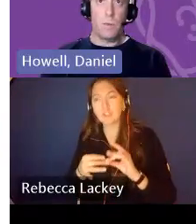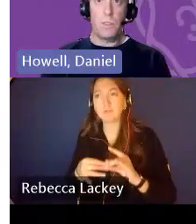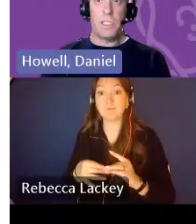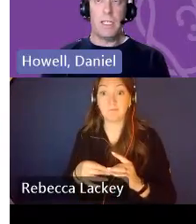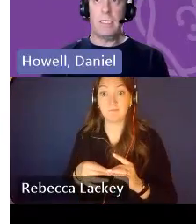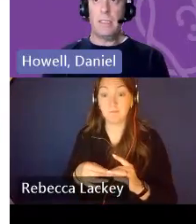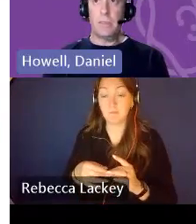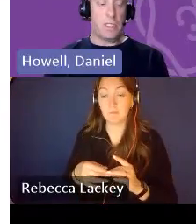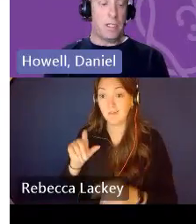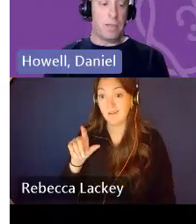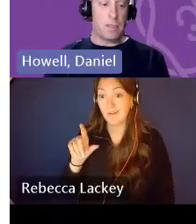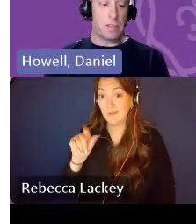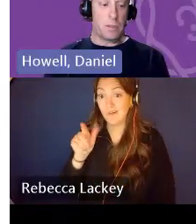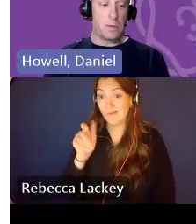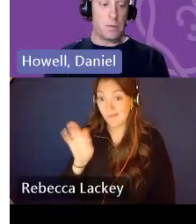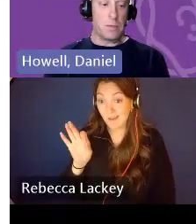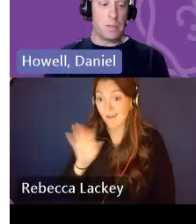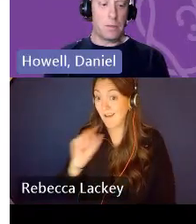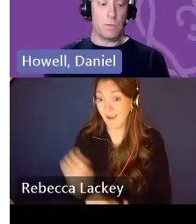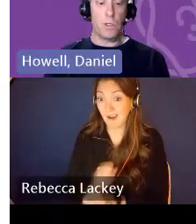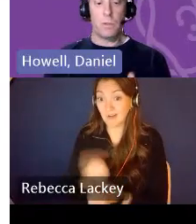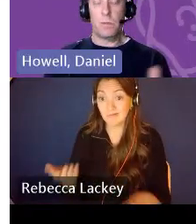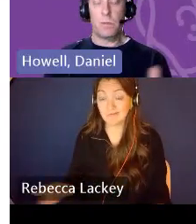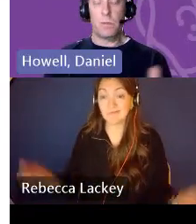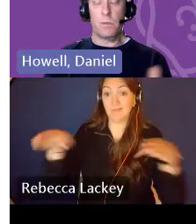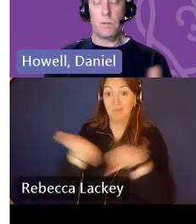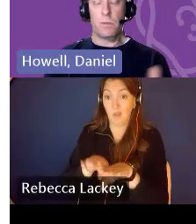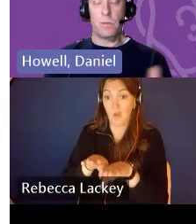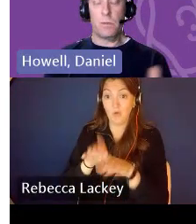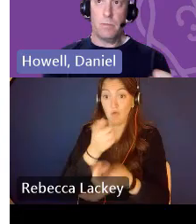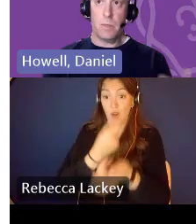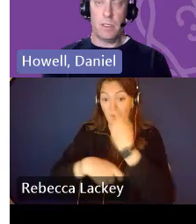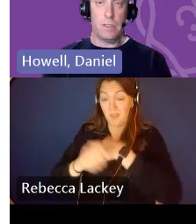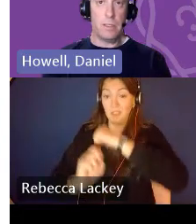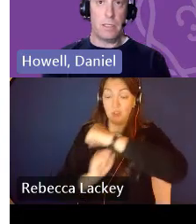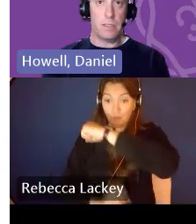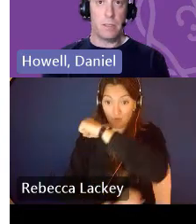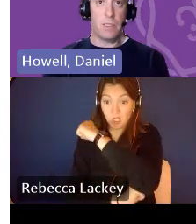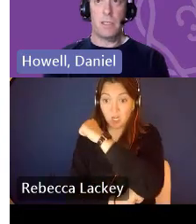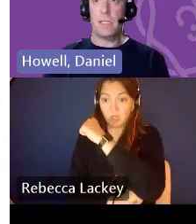get to 29 and we have to close the the road to replace the bridge and it's anticipated